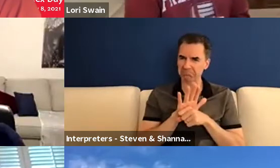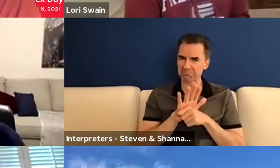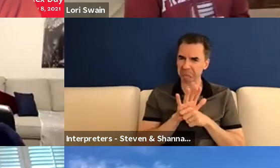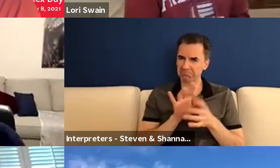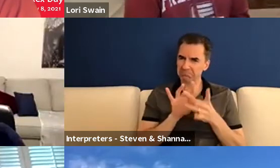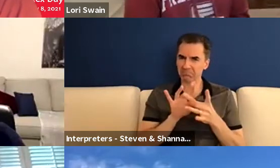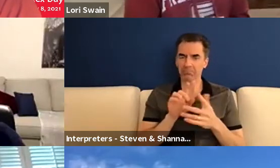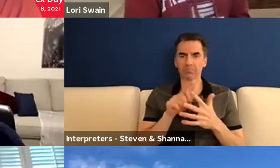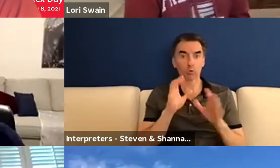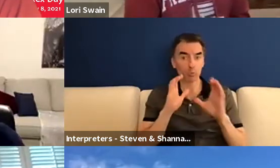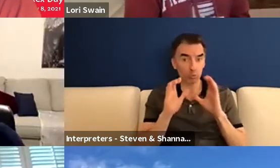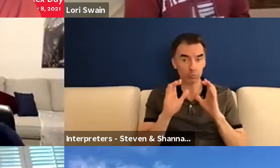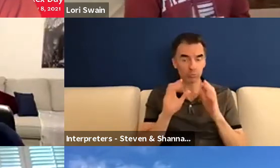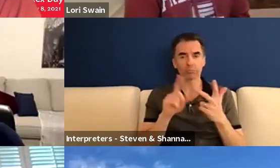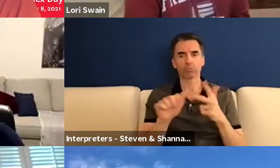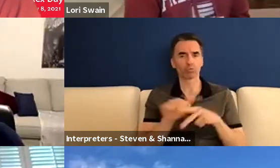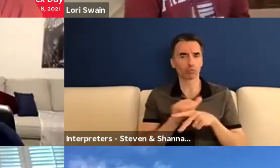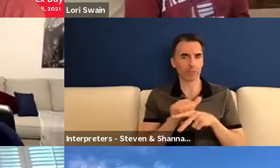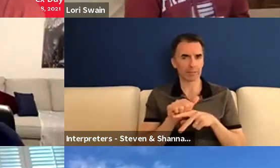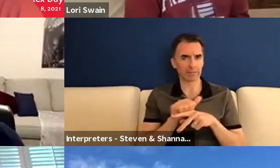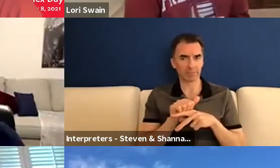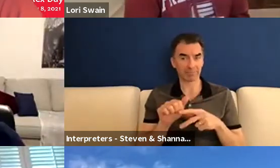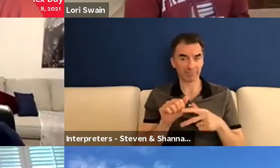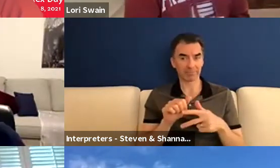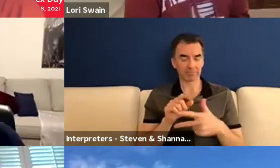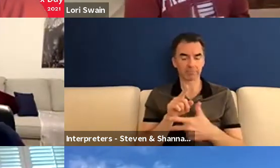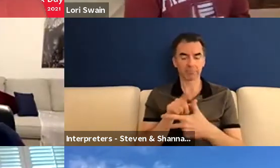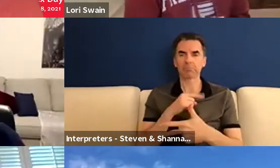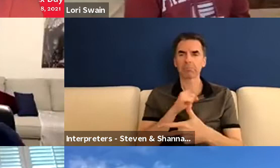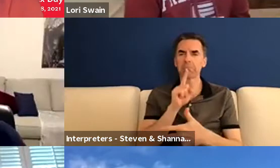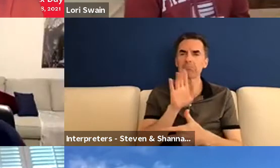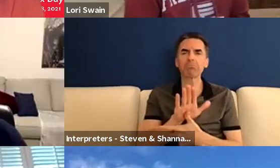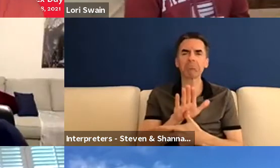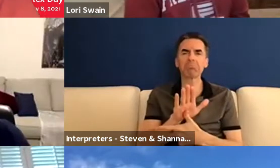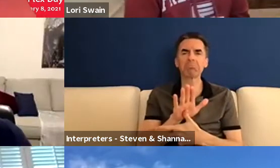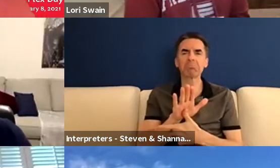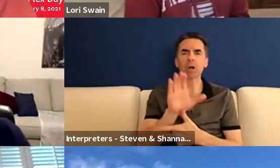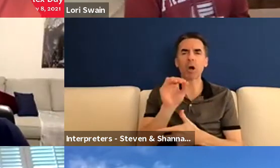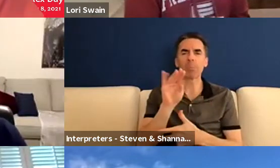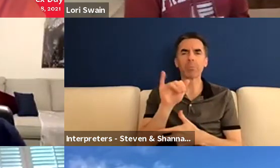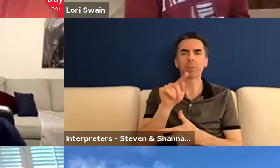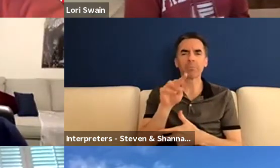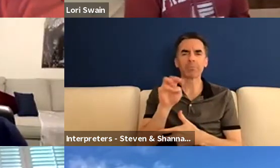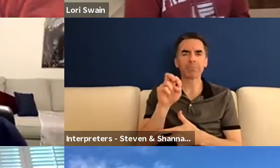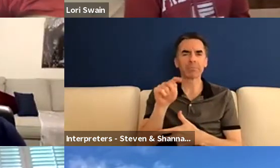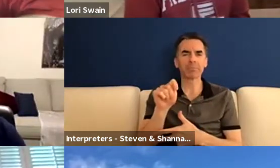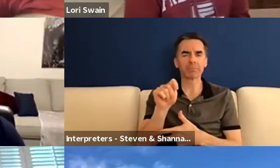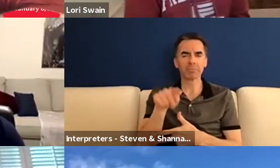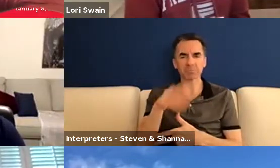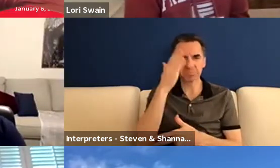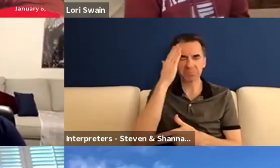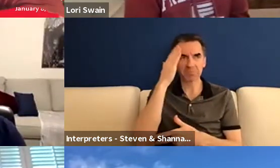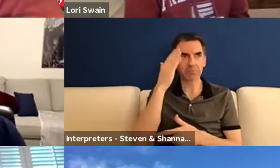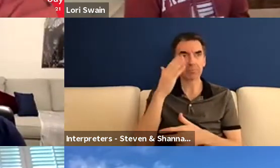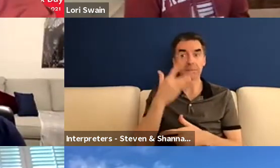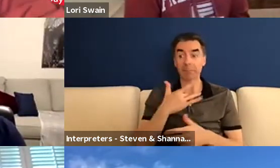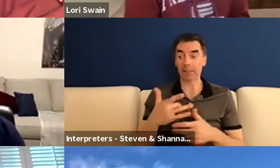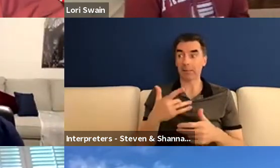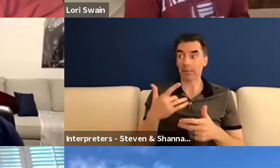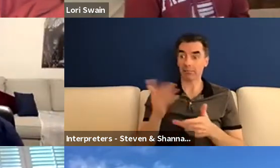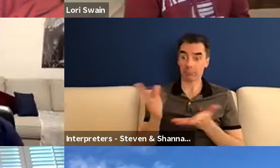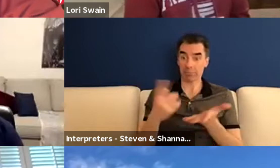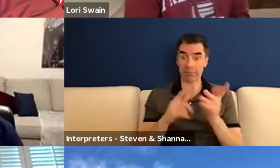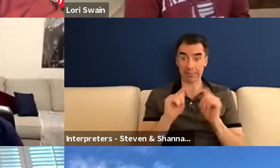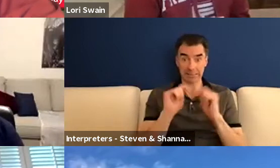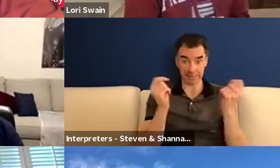training. In so what under commitment, what we work in the division, whenever you hear us talk about team, we're not talking about